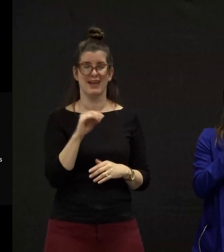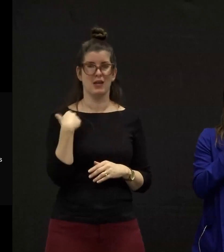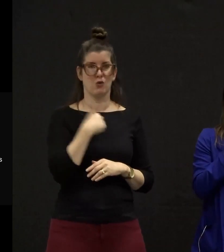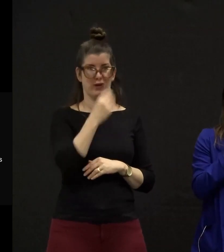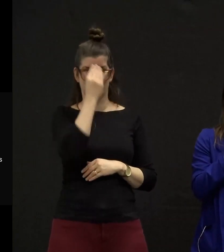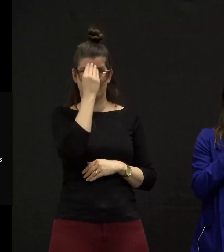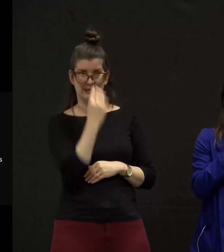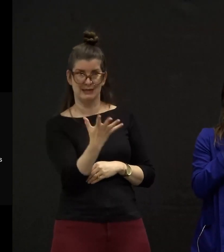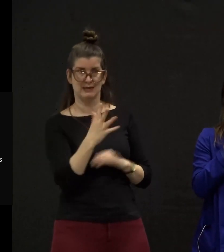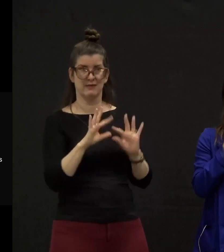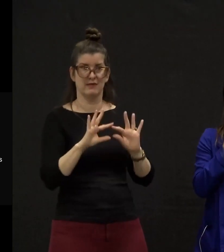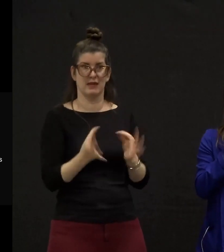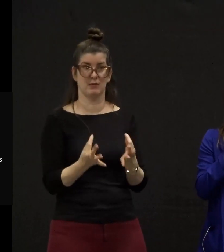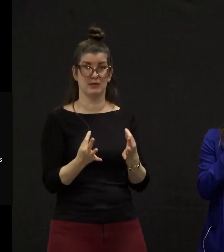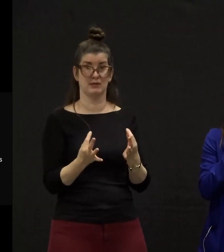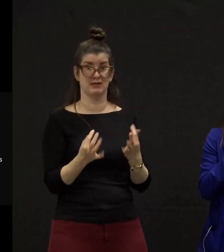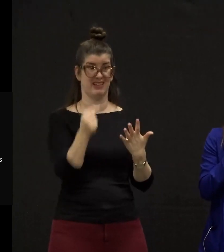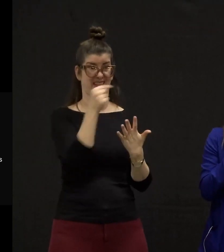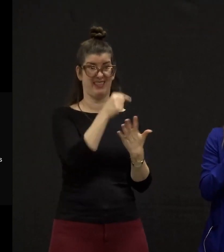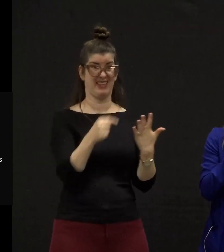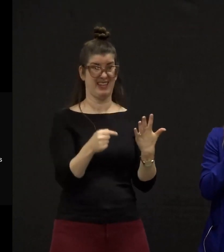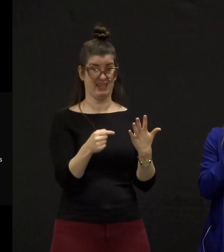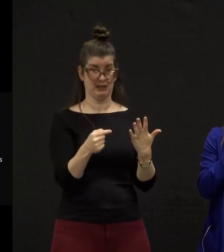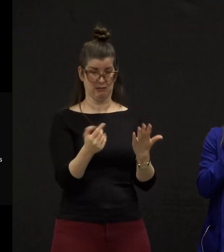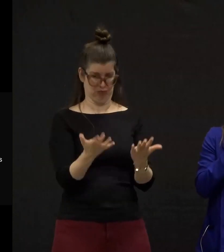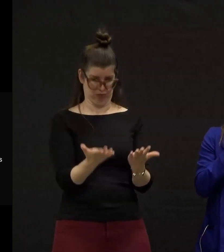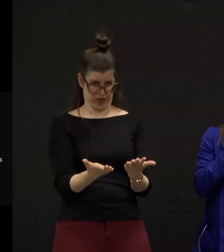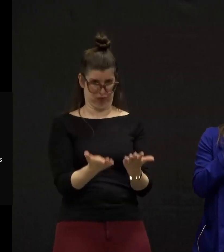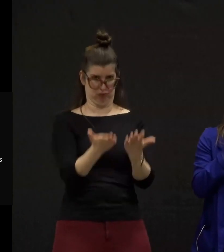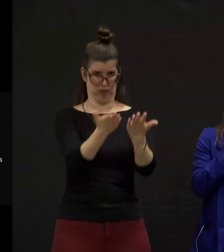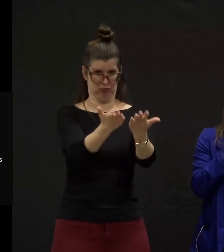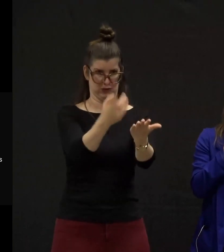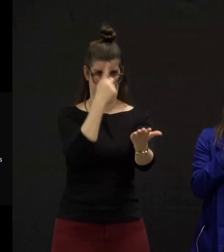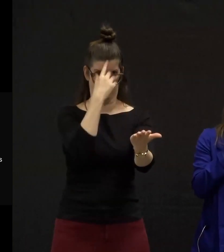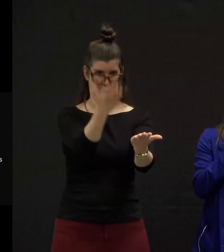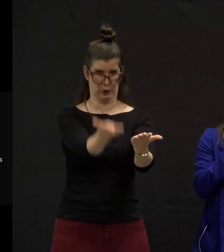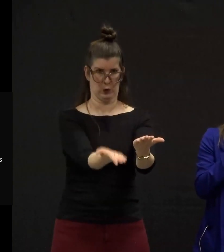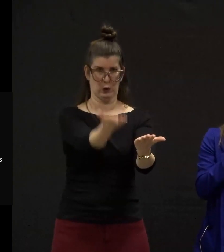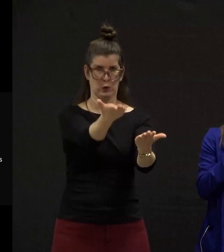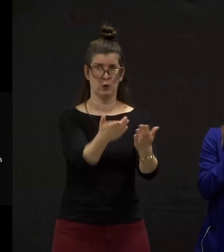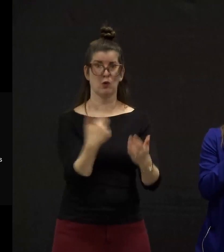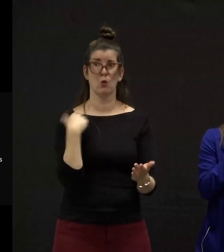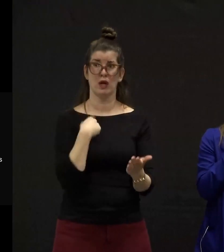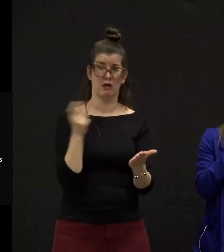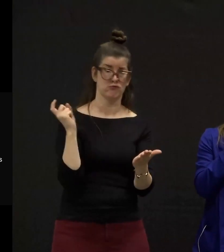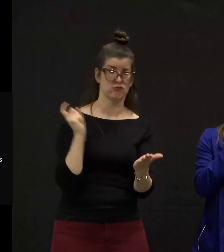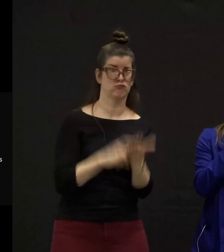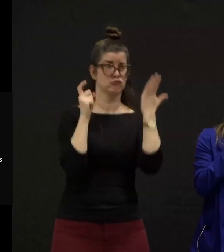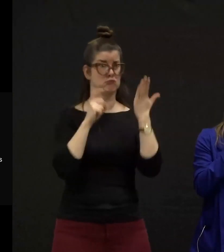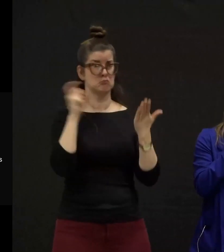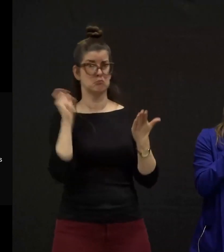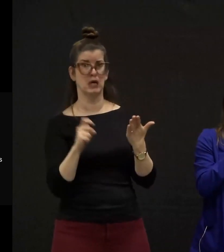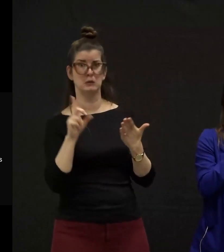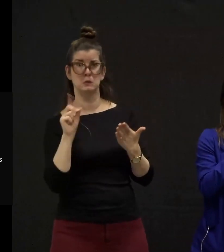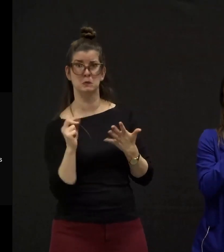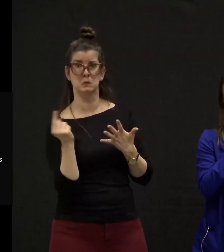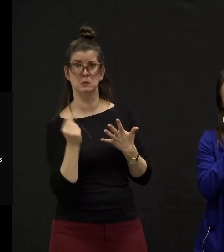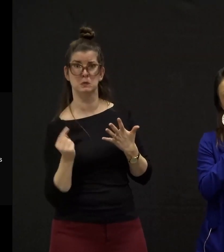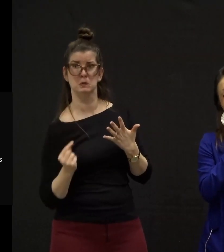"These are yours to take. These are not things we're mandating that you do, but we strongly recommend